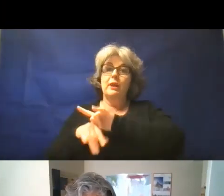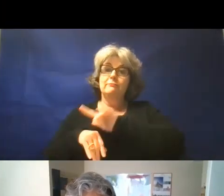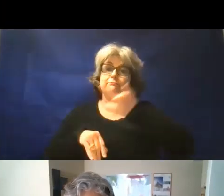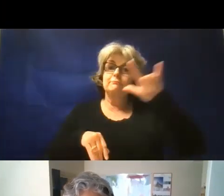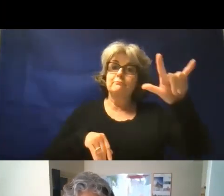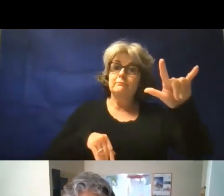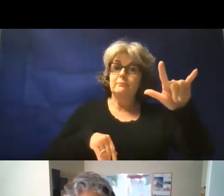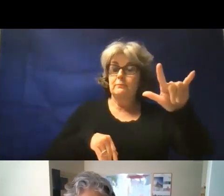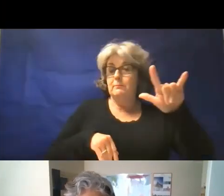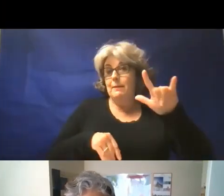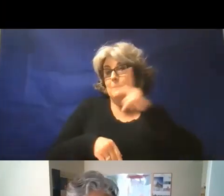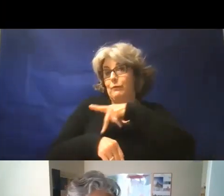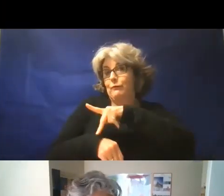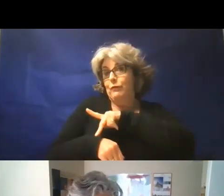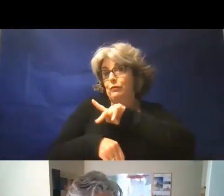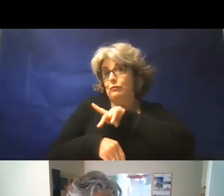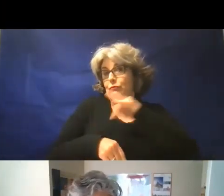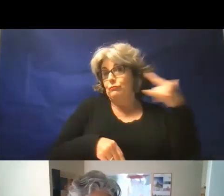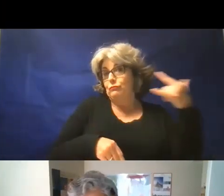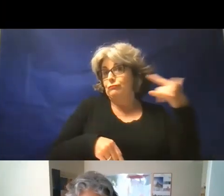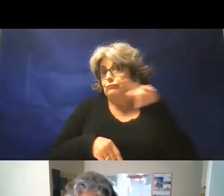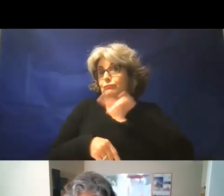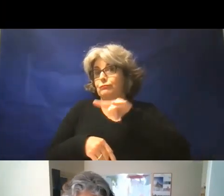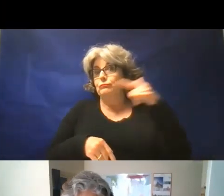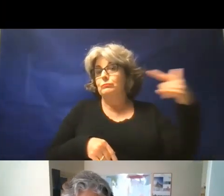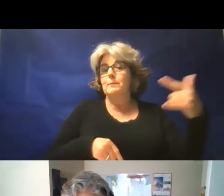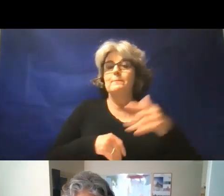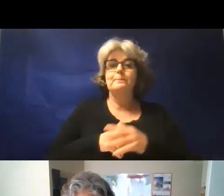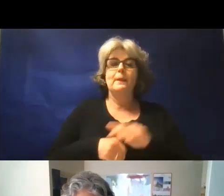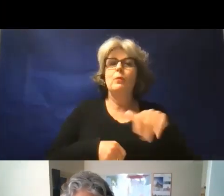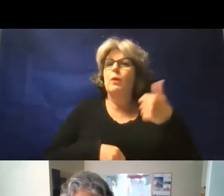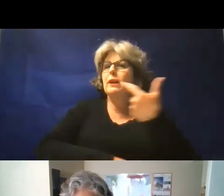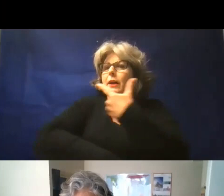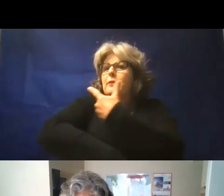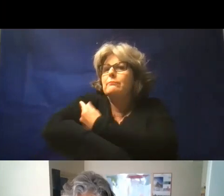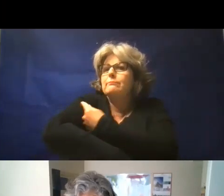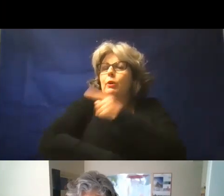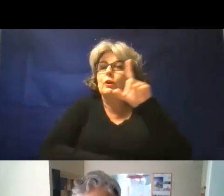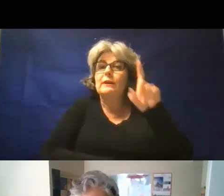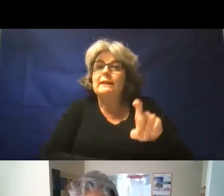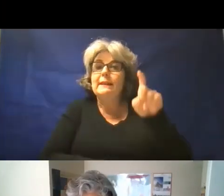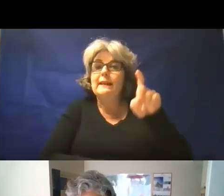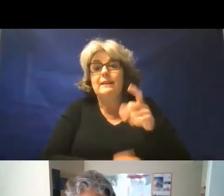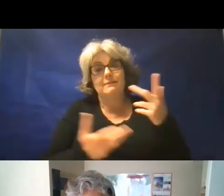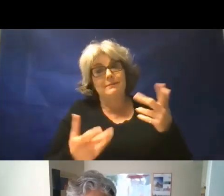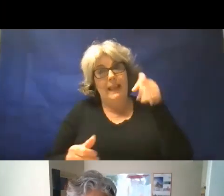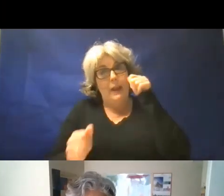travel what are other needed immunizations and don't forget to mention the continuation of COVID